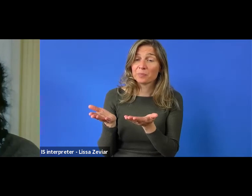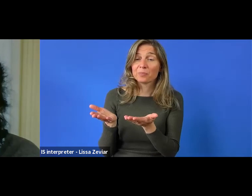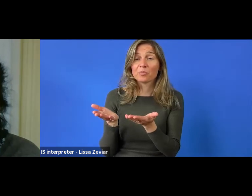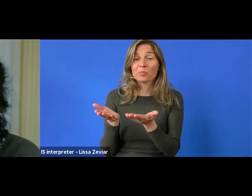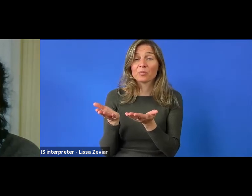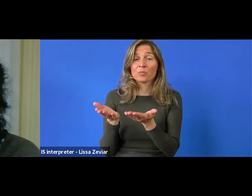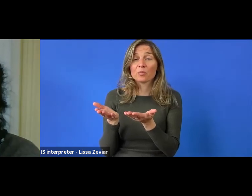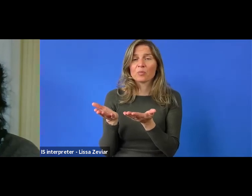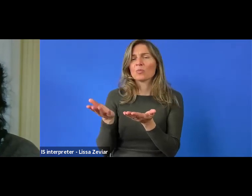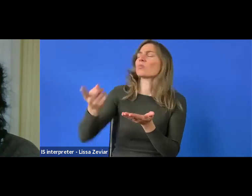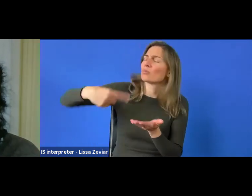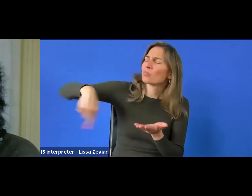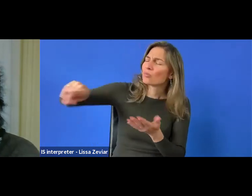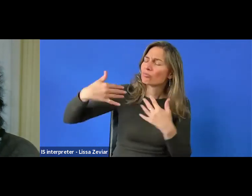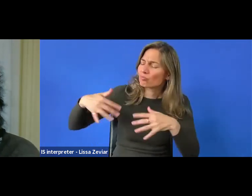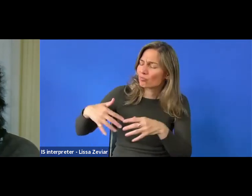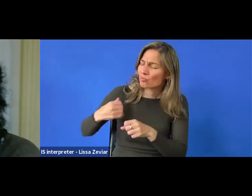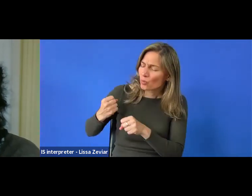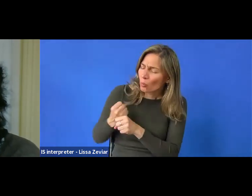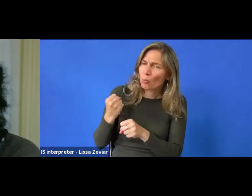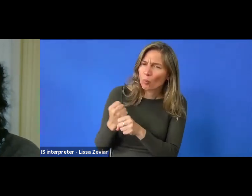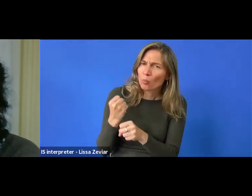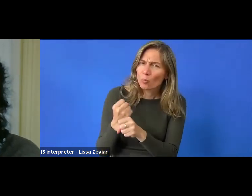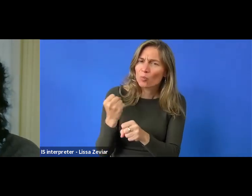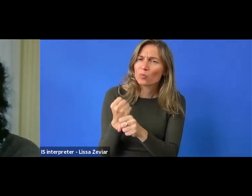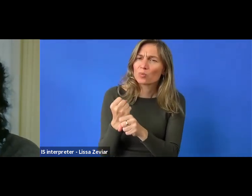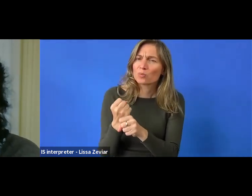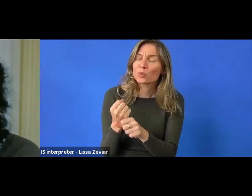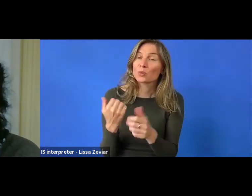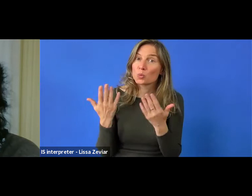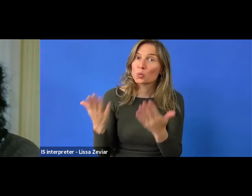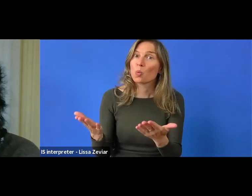so the voices of women, and girls with disabilities,